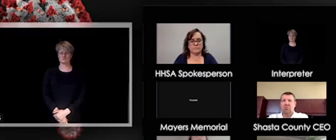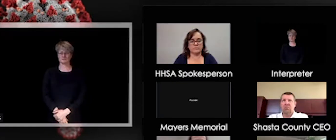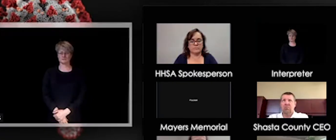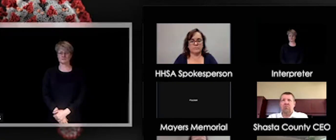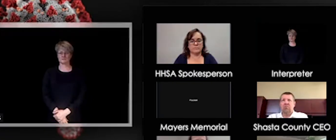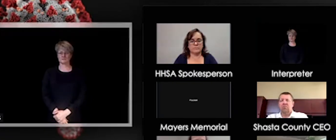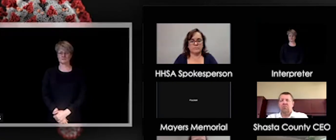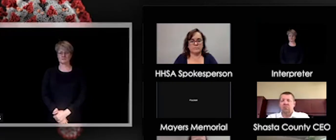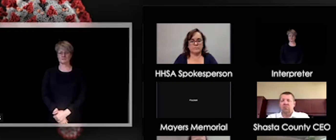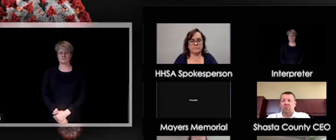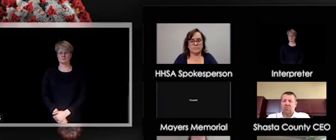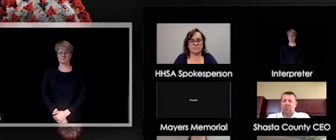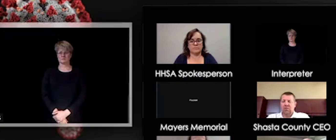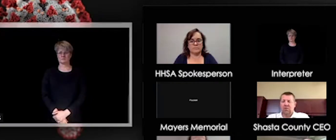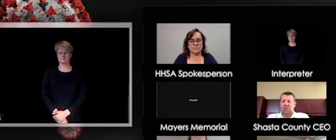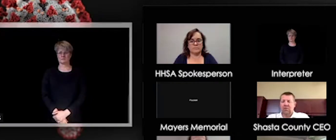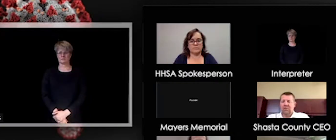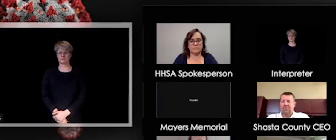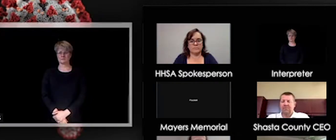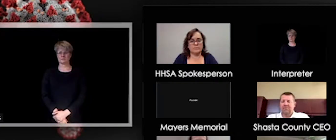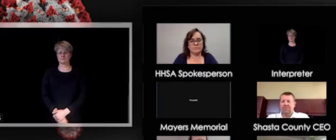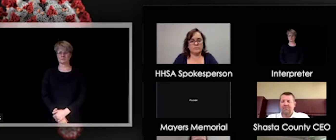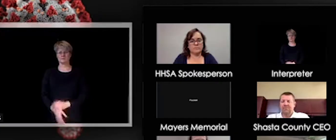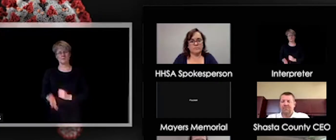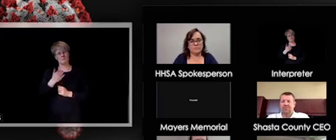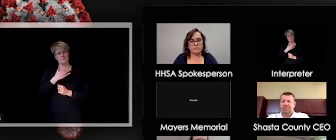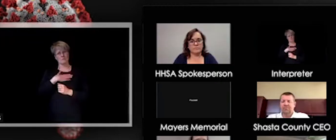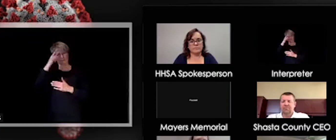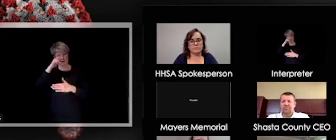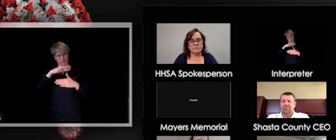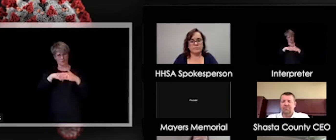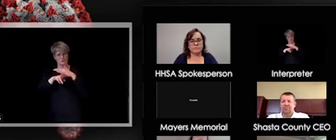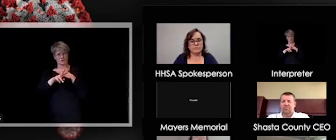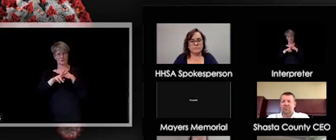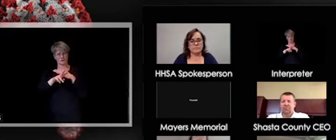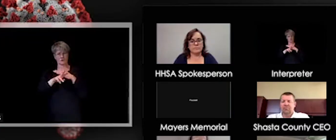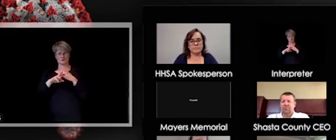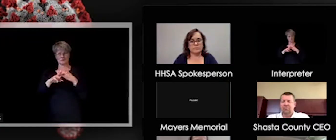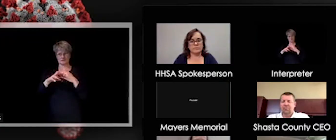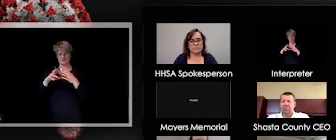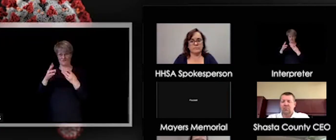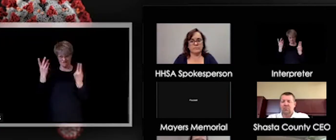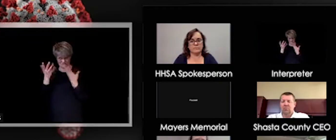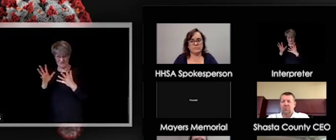it finalized yet. I anticipate we would have a level and we’ll be using green, yellow,